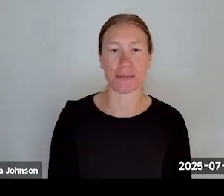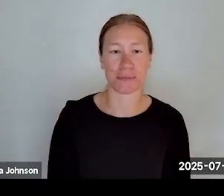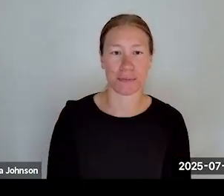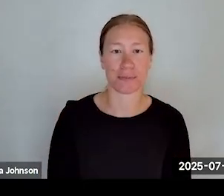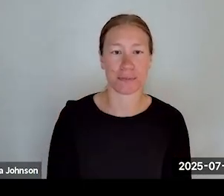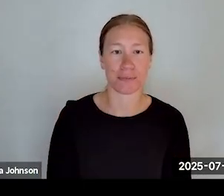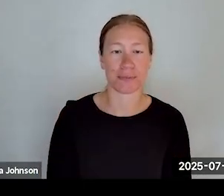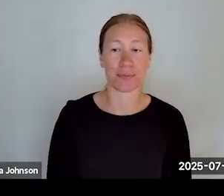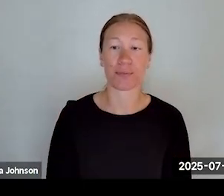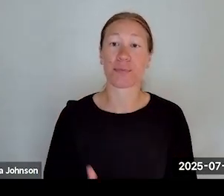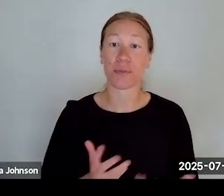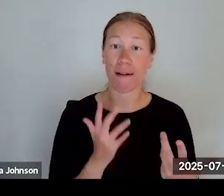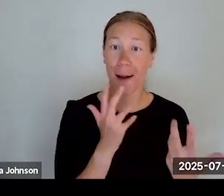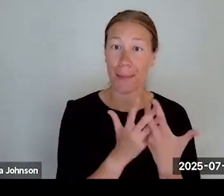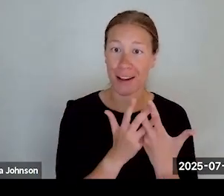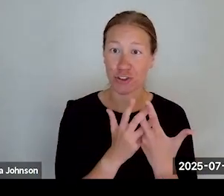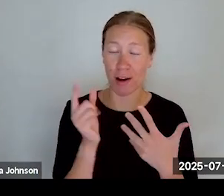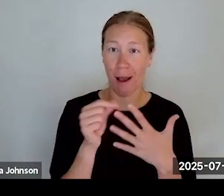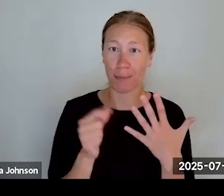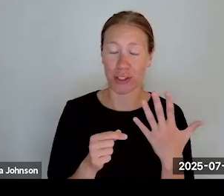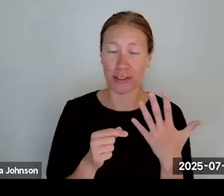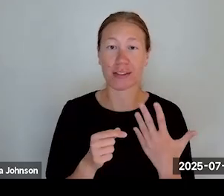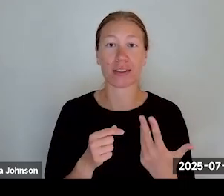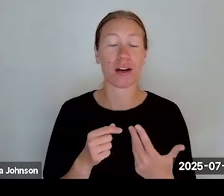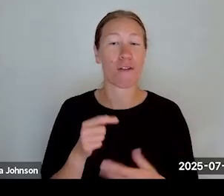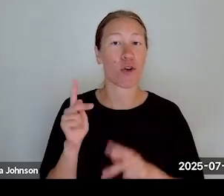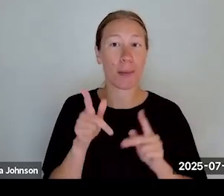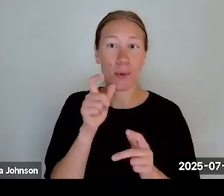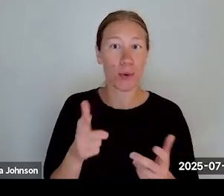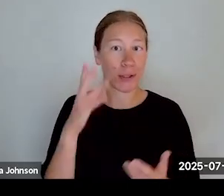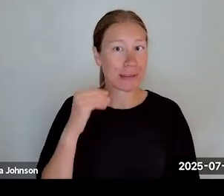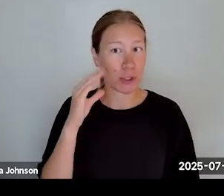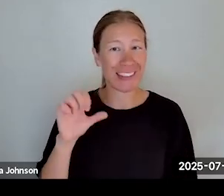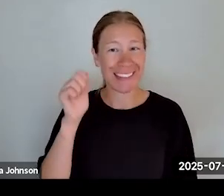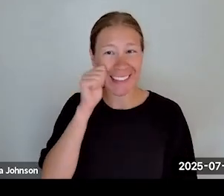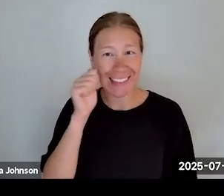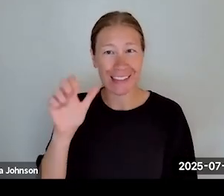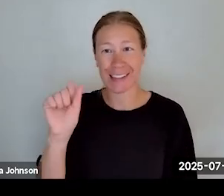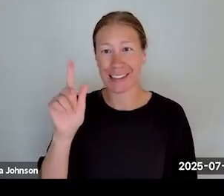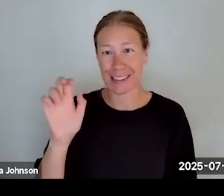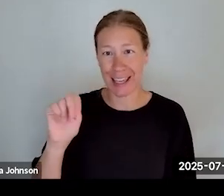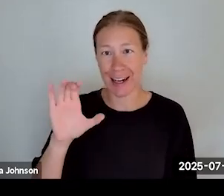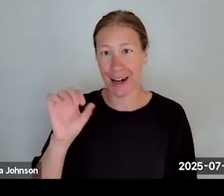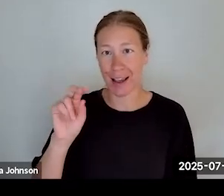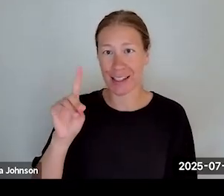Some accommodation options for people with skin conditions are to seek work attire or uniform modifications.